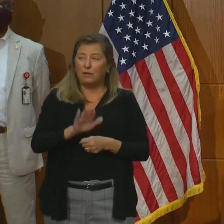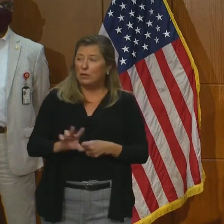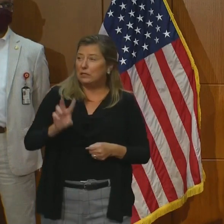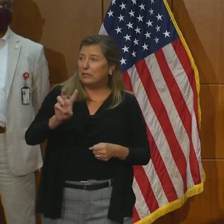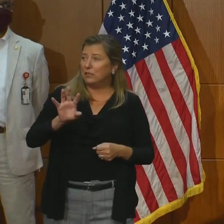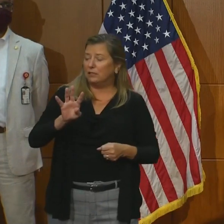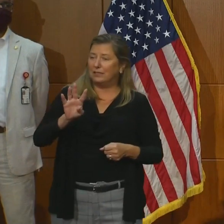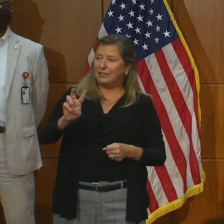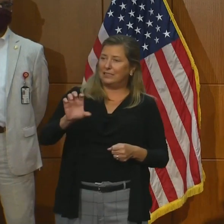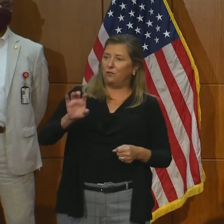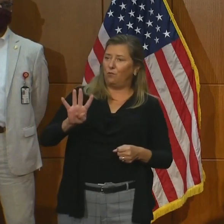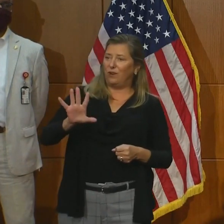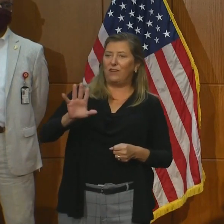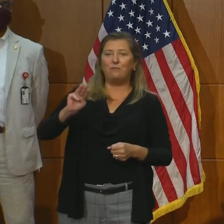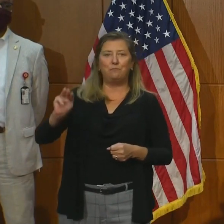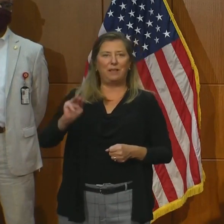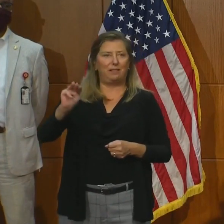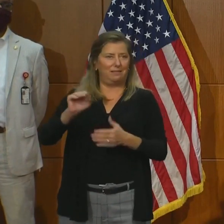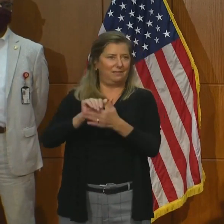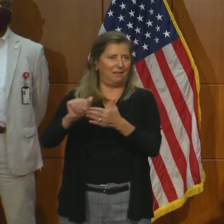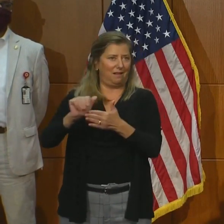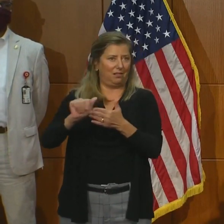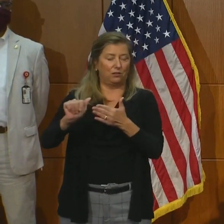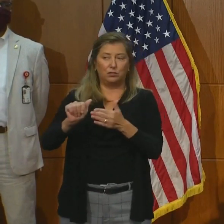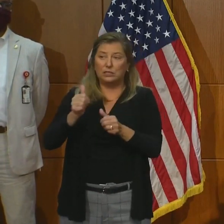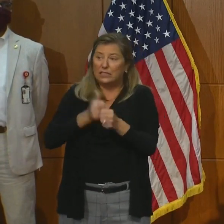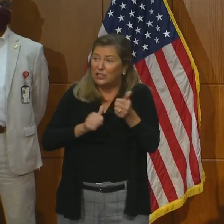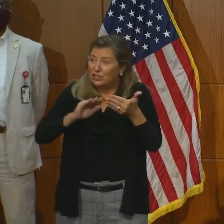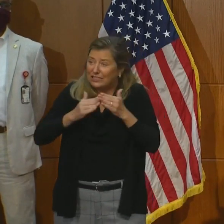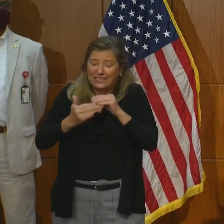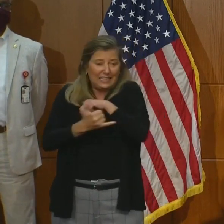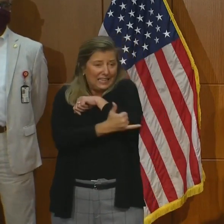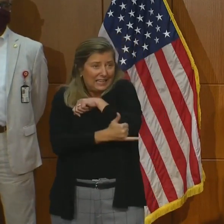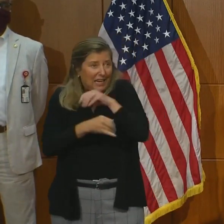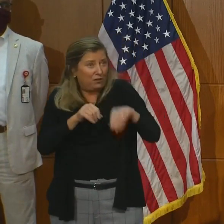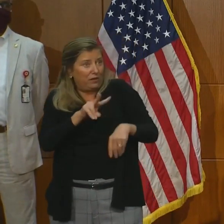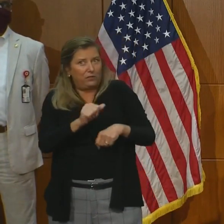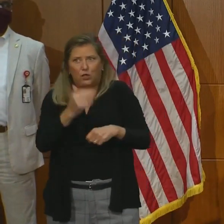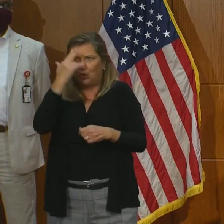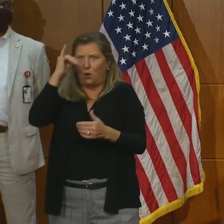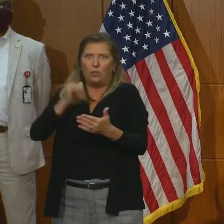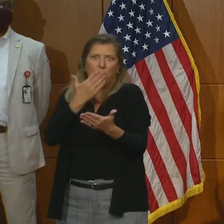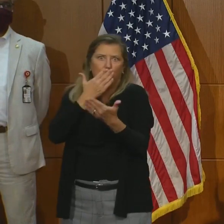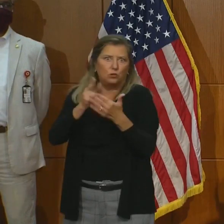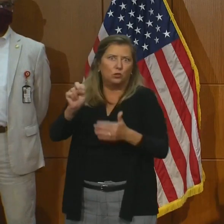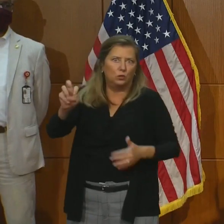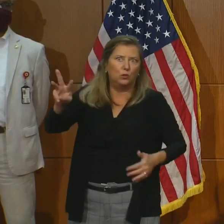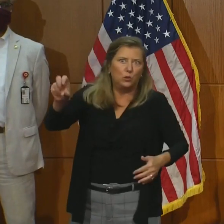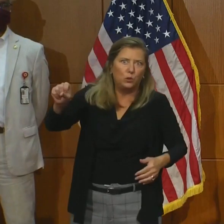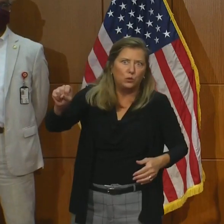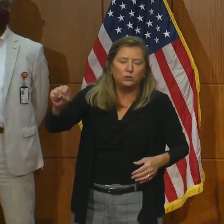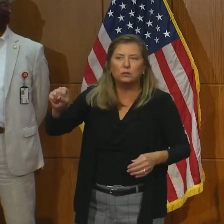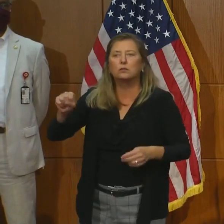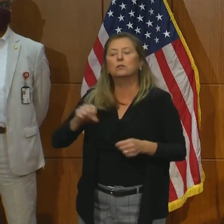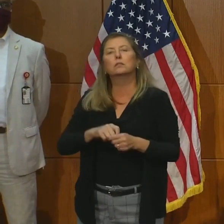FEDERAL CARE SACK MONEY TO VIRGINIA LOCALITIES ALMOST SIX HUNDRED. AND FORTY FIVE MILLION